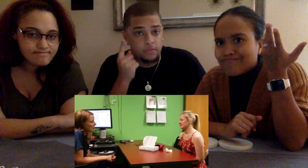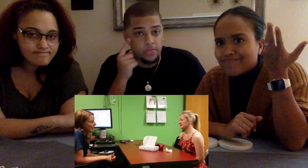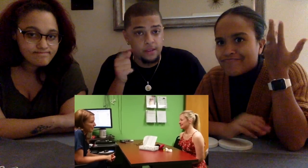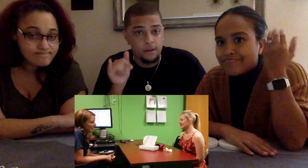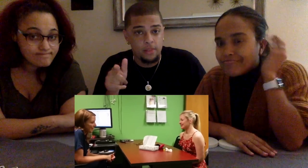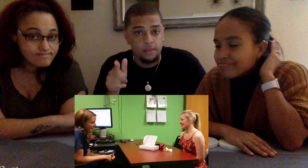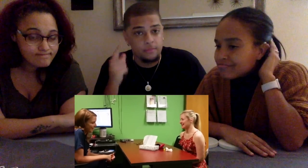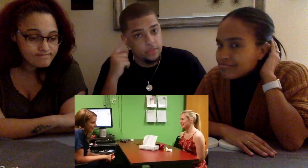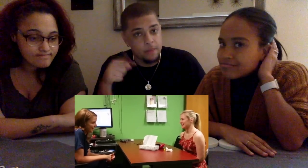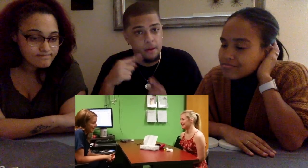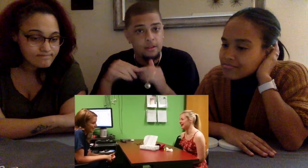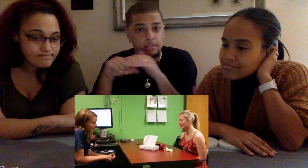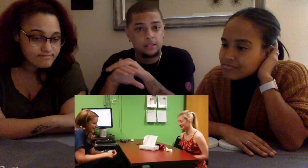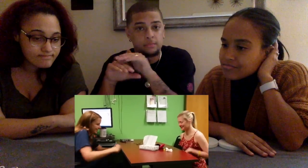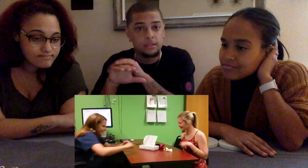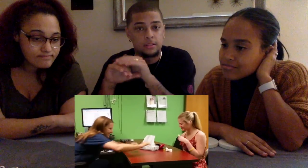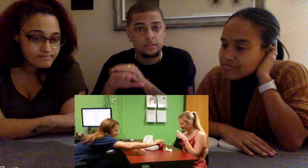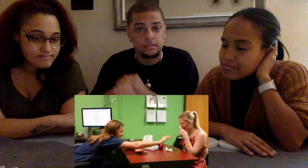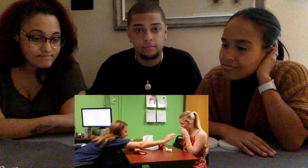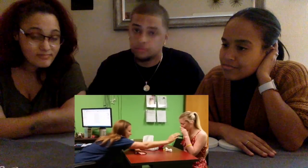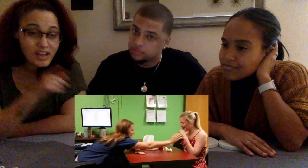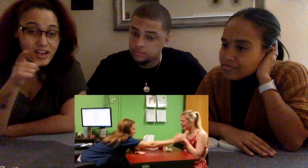Dante: Think about that, Think about ACCESSIBILITY.